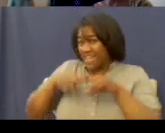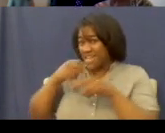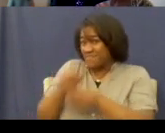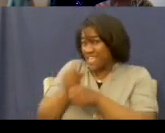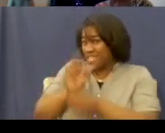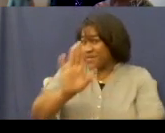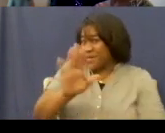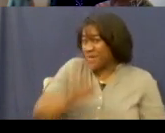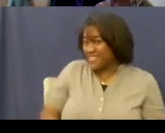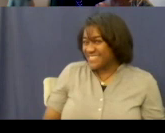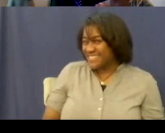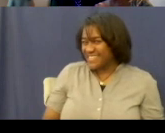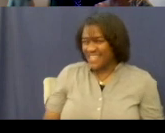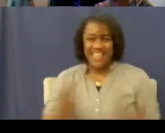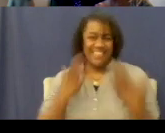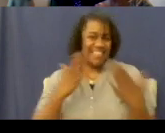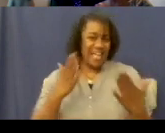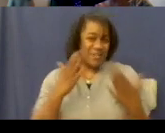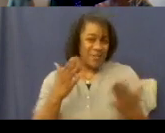Thank you for watching, neuroscientists.